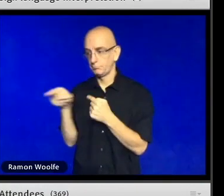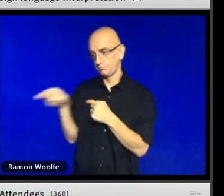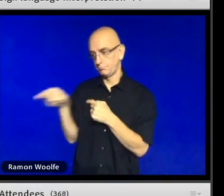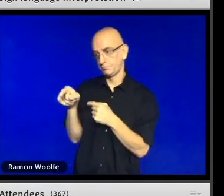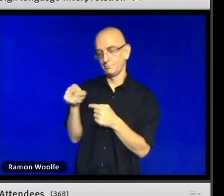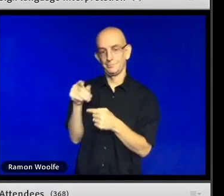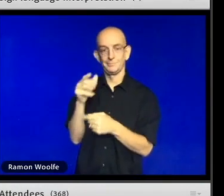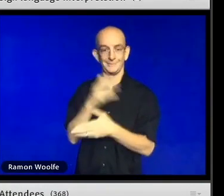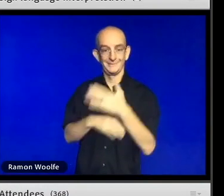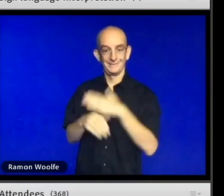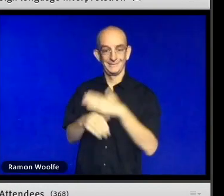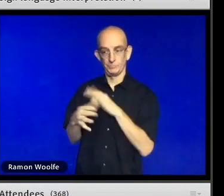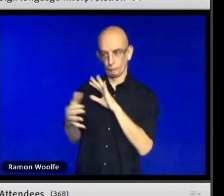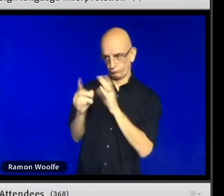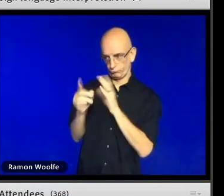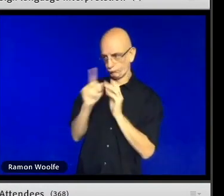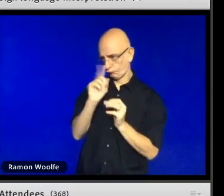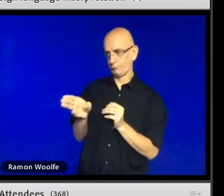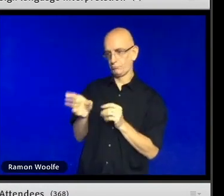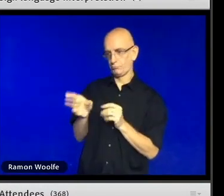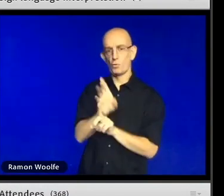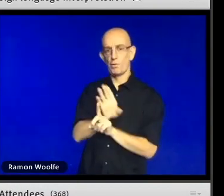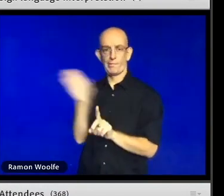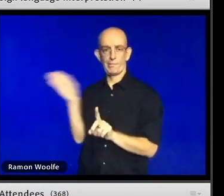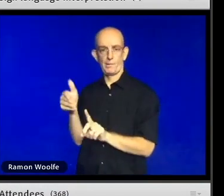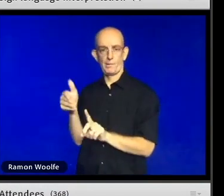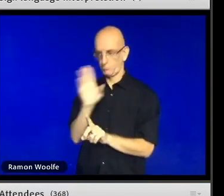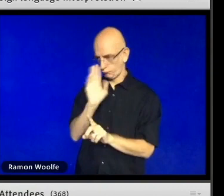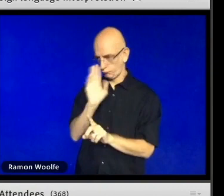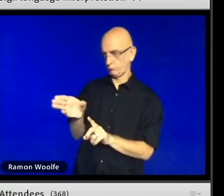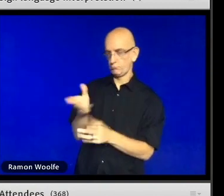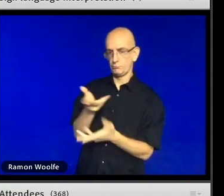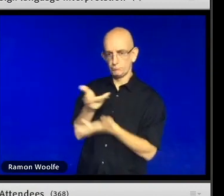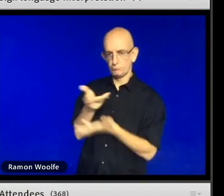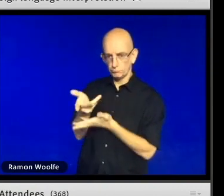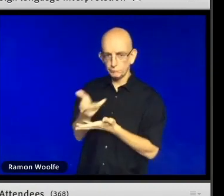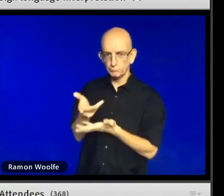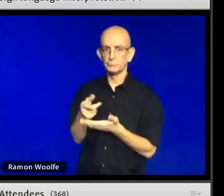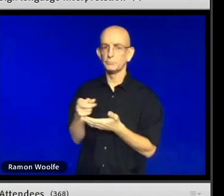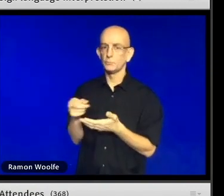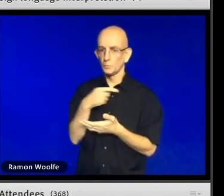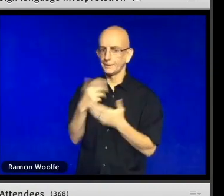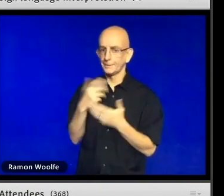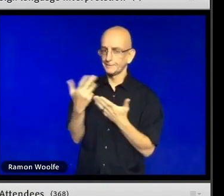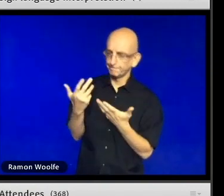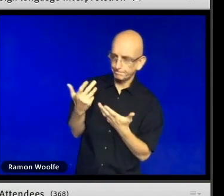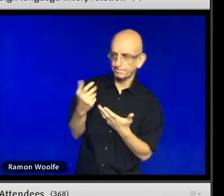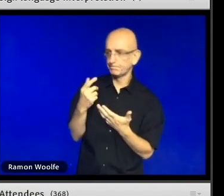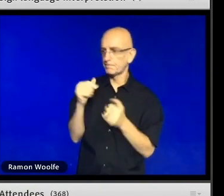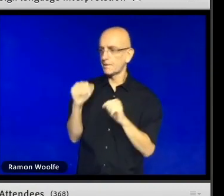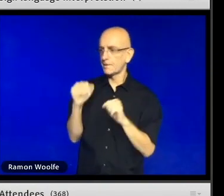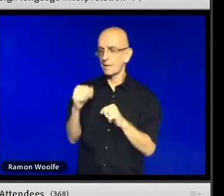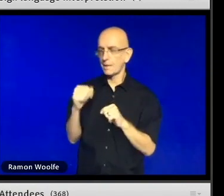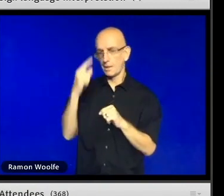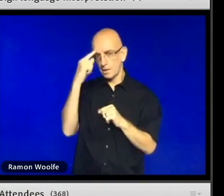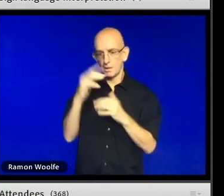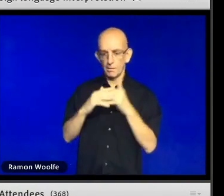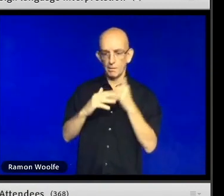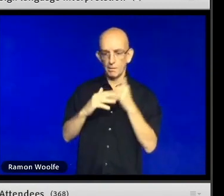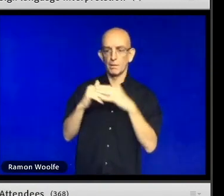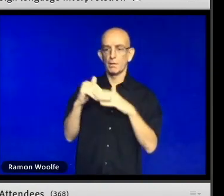then it will be available on the same web page where you find other versions of the